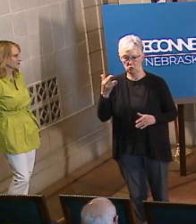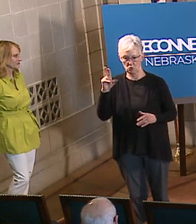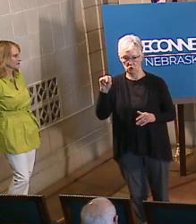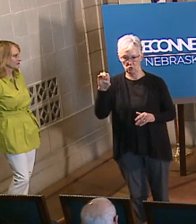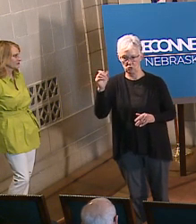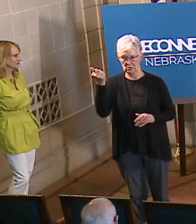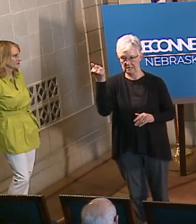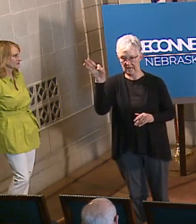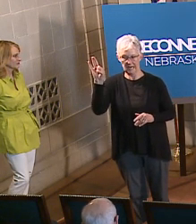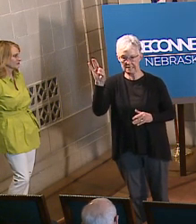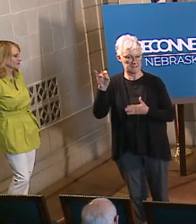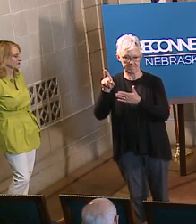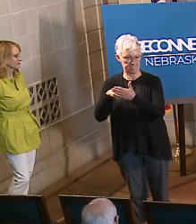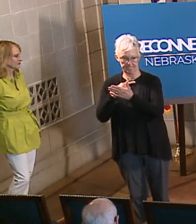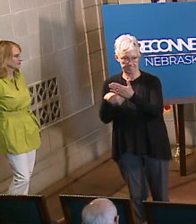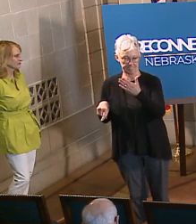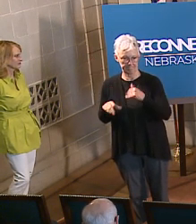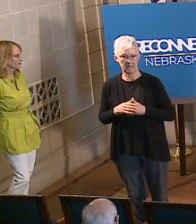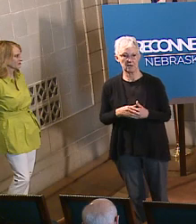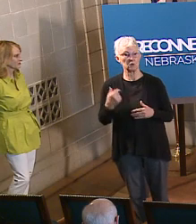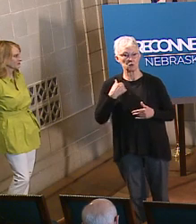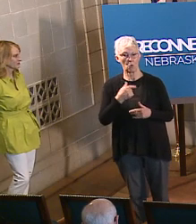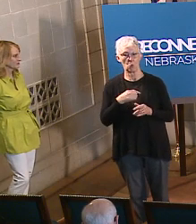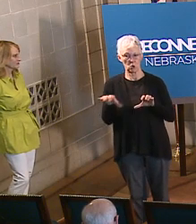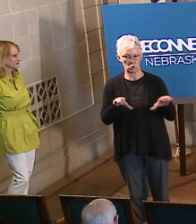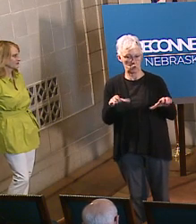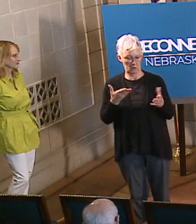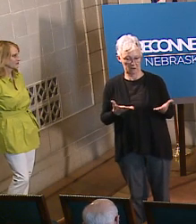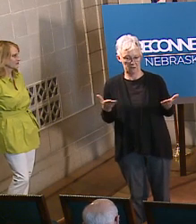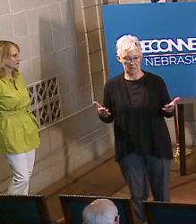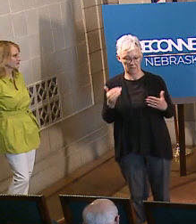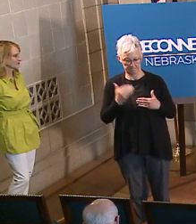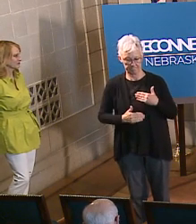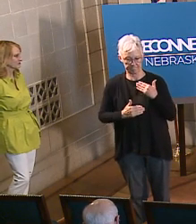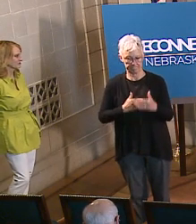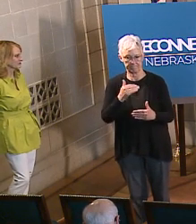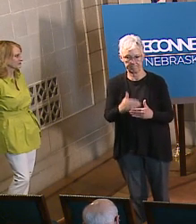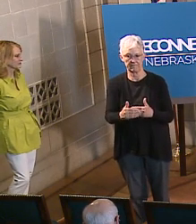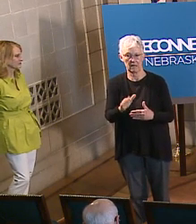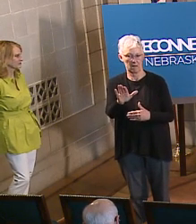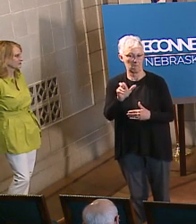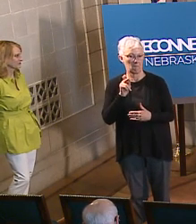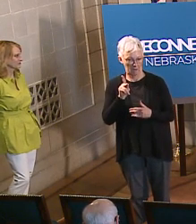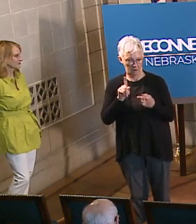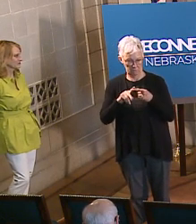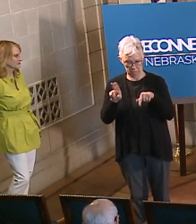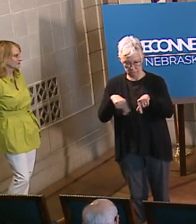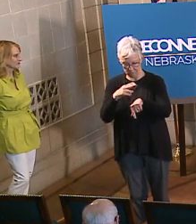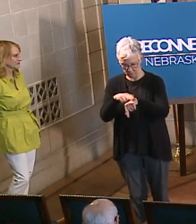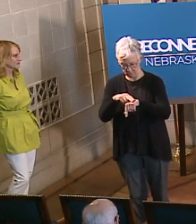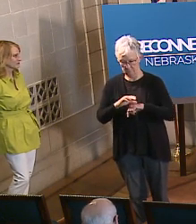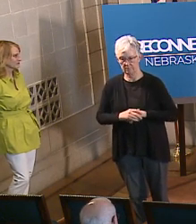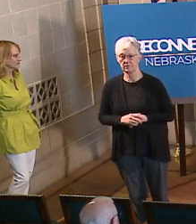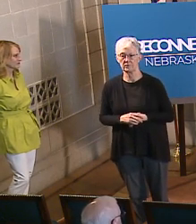FINAL PANDEMIC INSURANCE PLAN, PAPERWORK SUBMITTED TO THE FEDERAL GOVERNMENT EFFECTIVE JUNE 19TH.